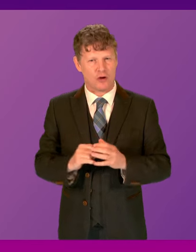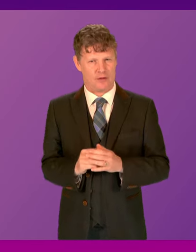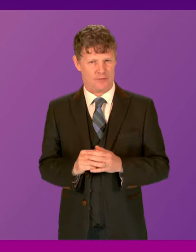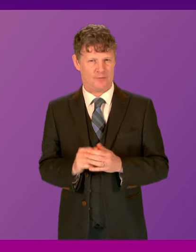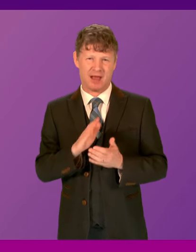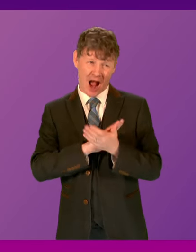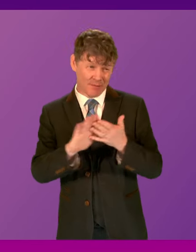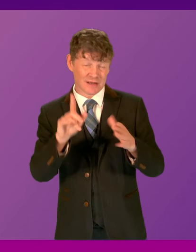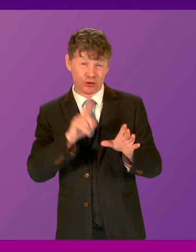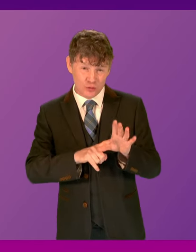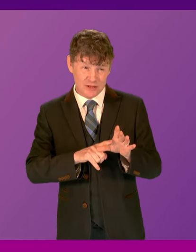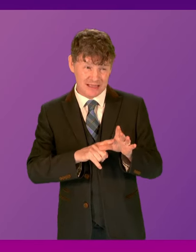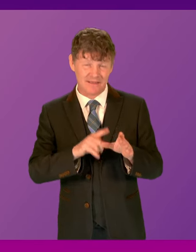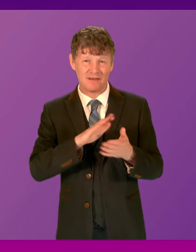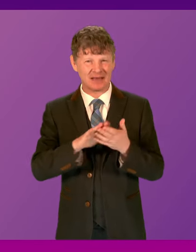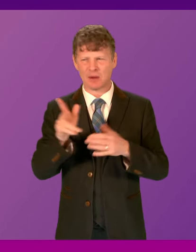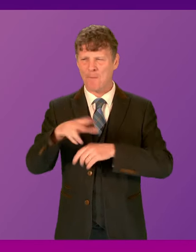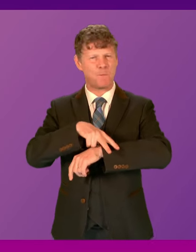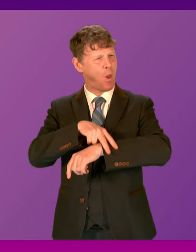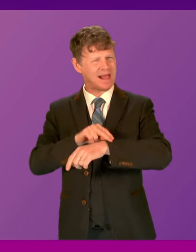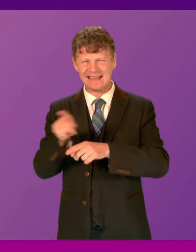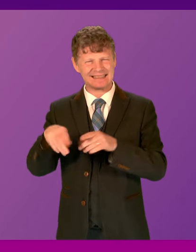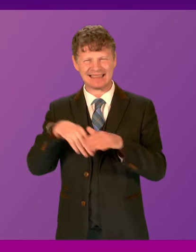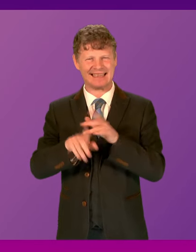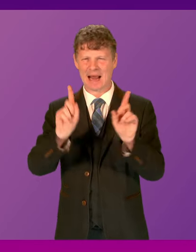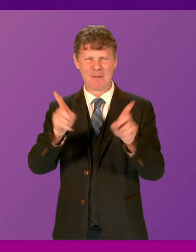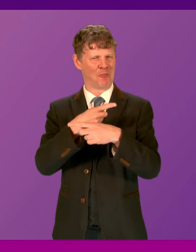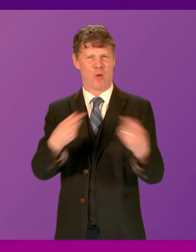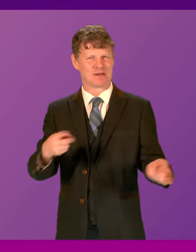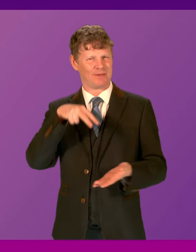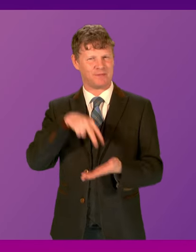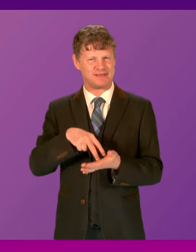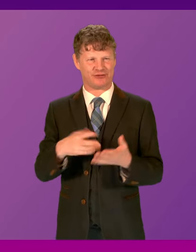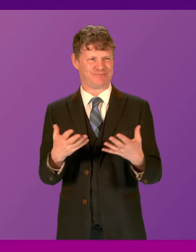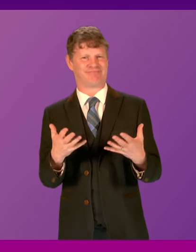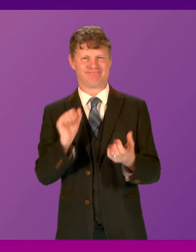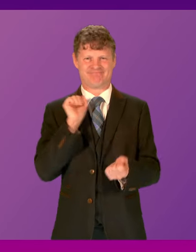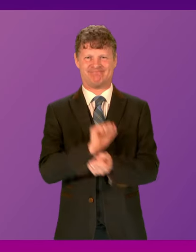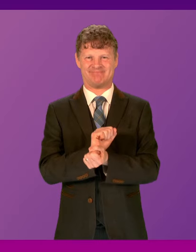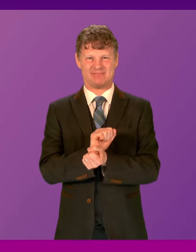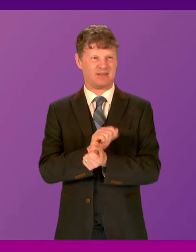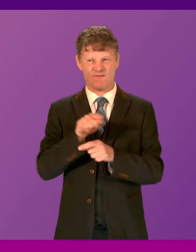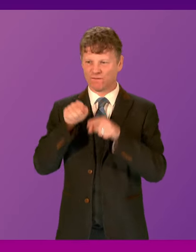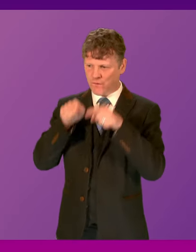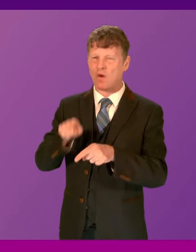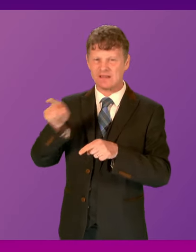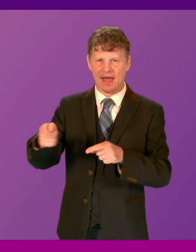putting front-line officers in an impossible position by forcing them to police free speech?